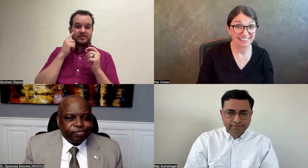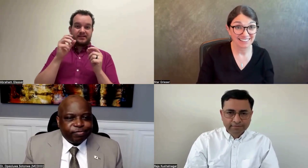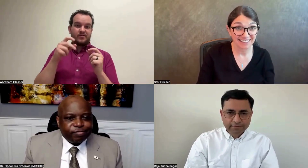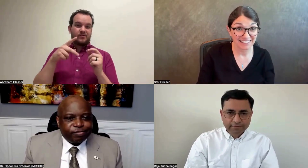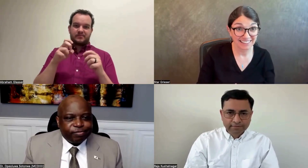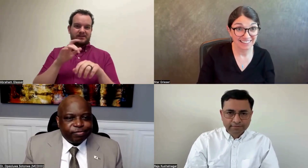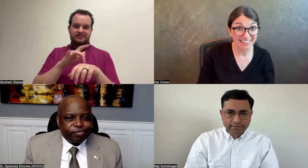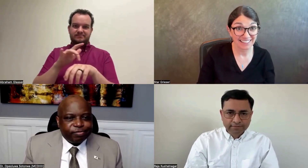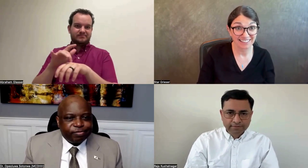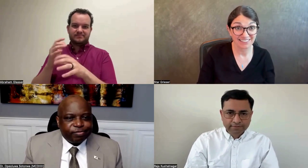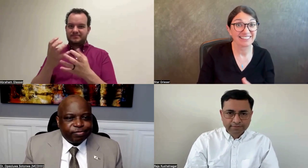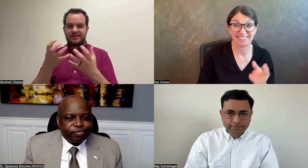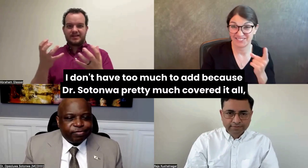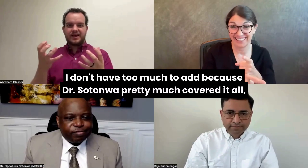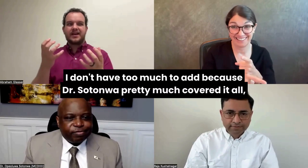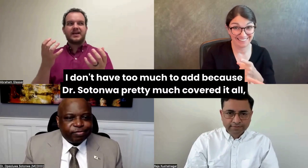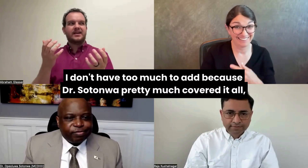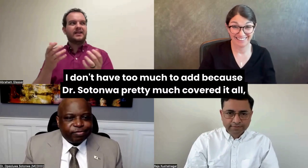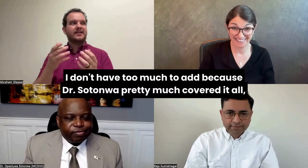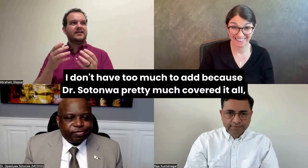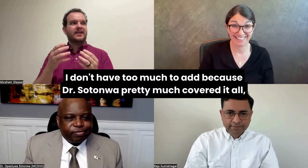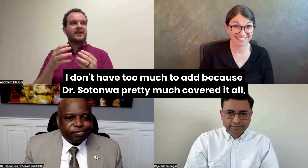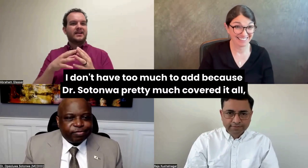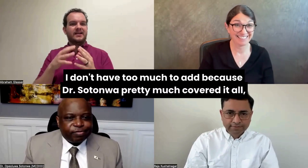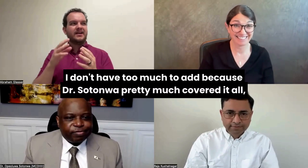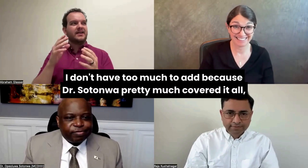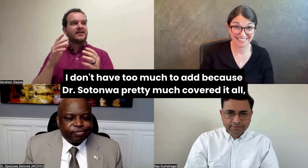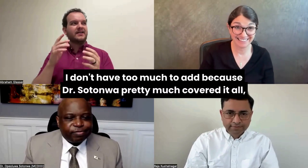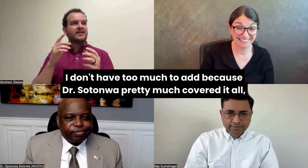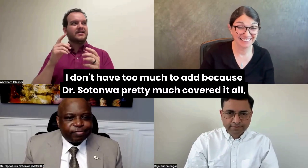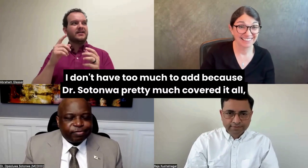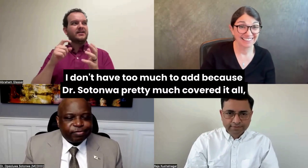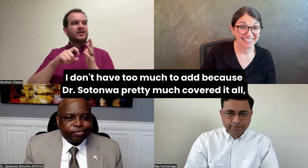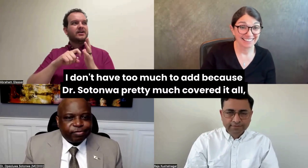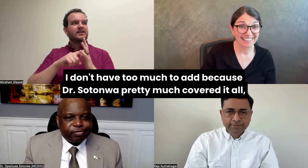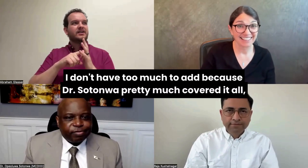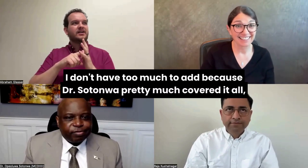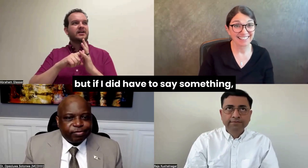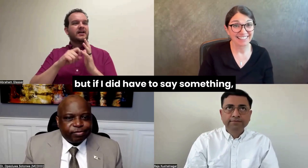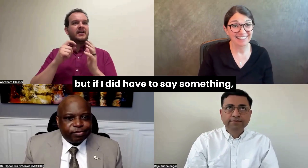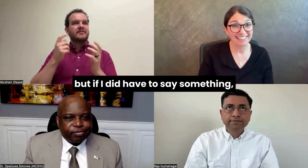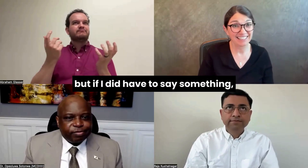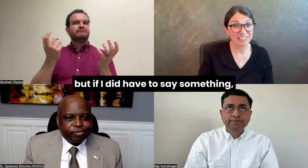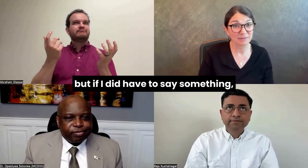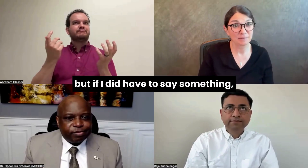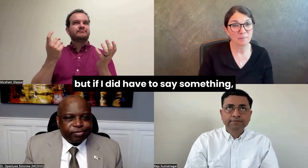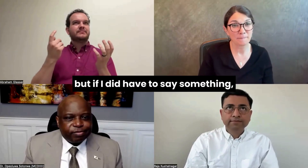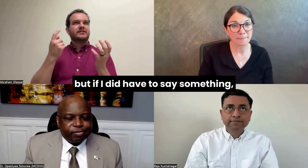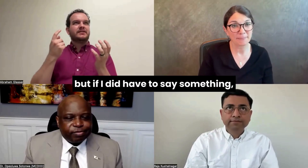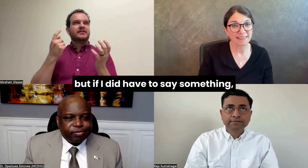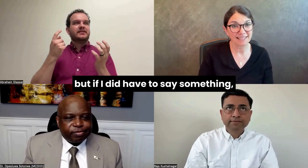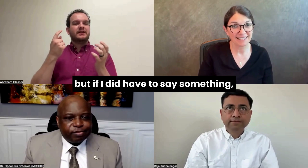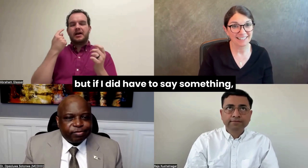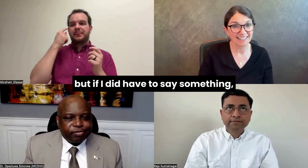I don't have too much to add because Dr. Sotonwa pretty much covered it all, but if I did have to say something,